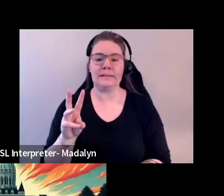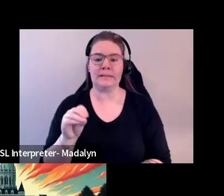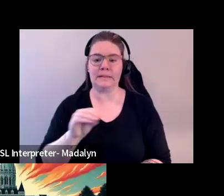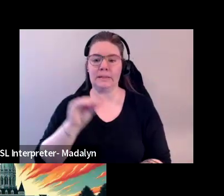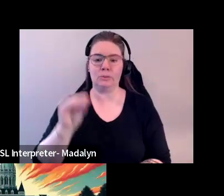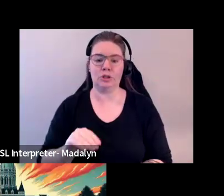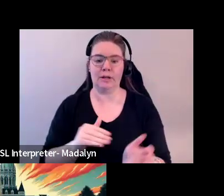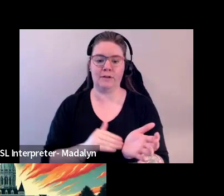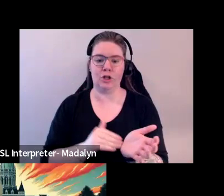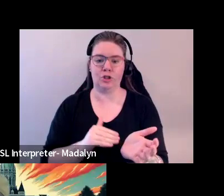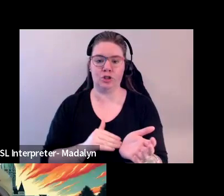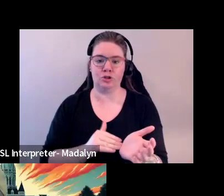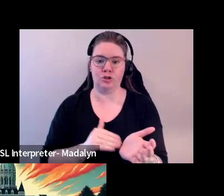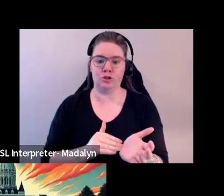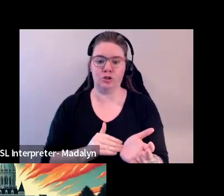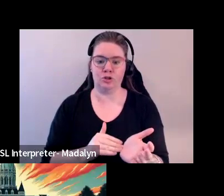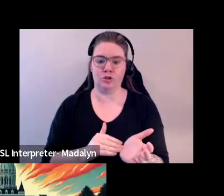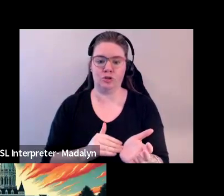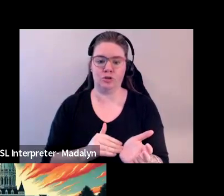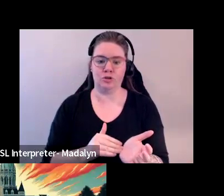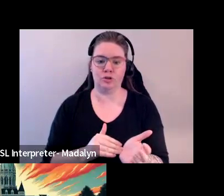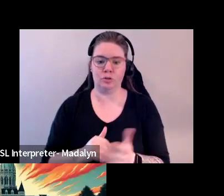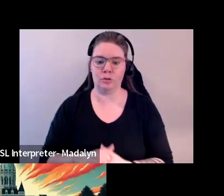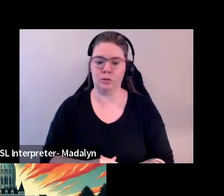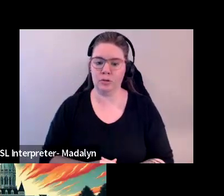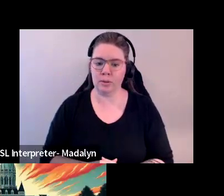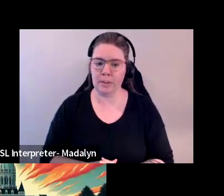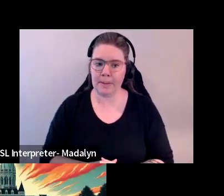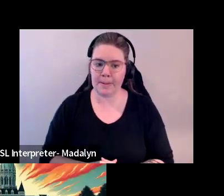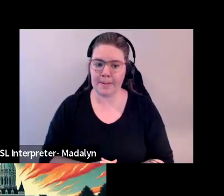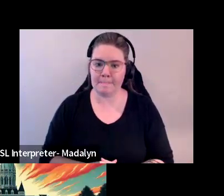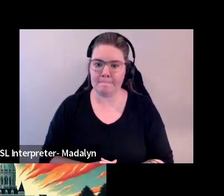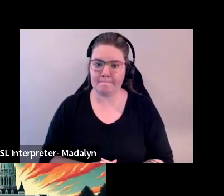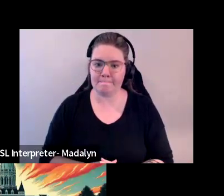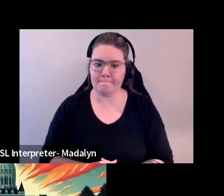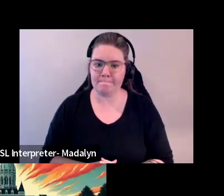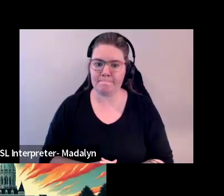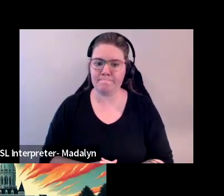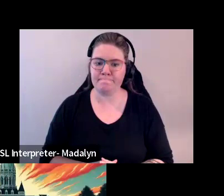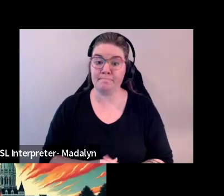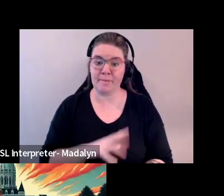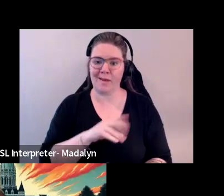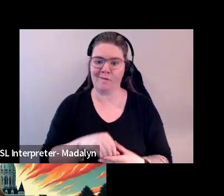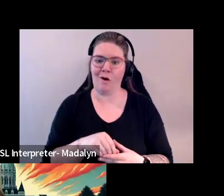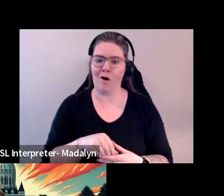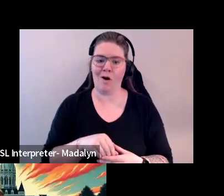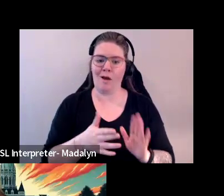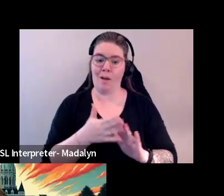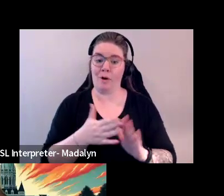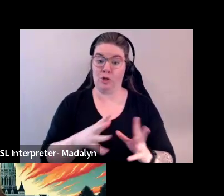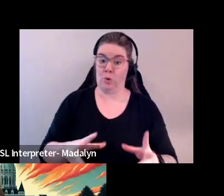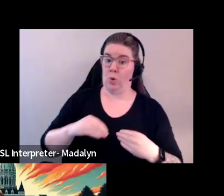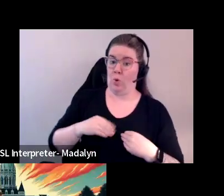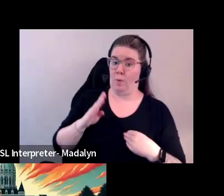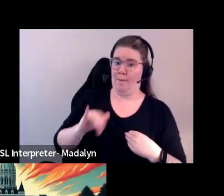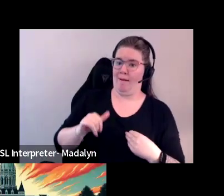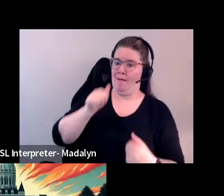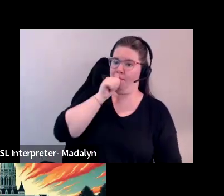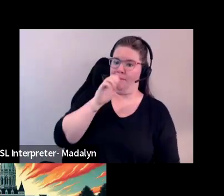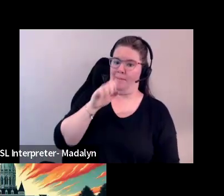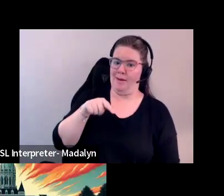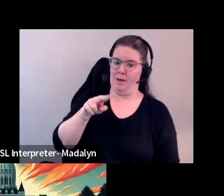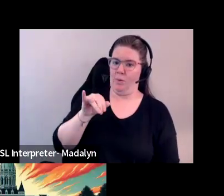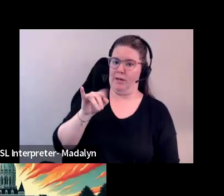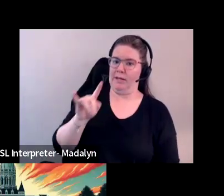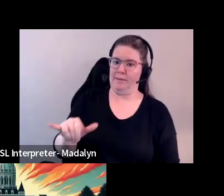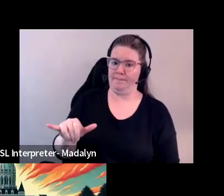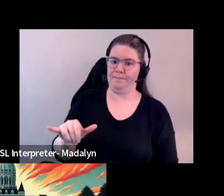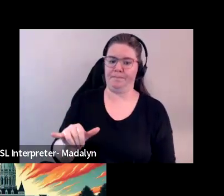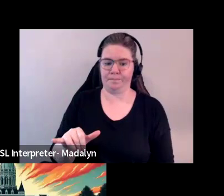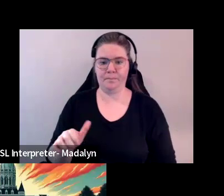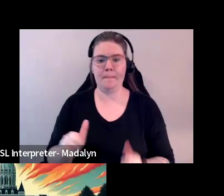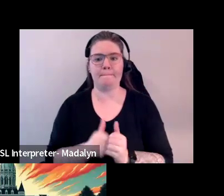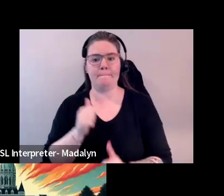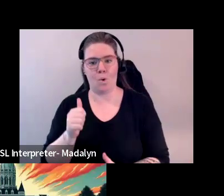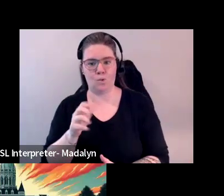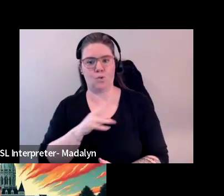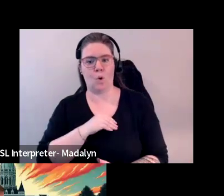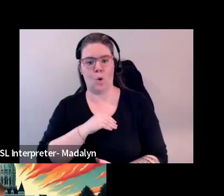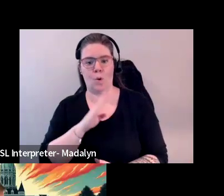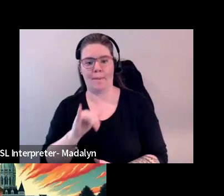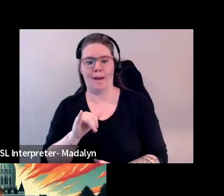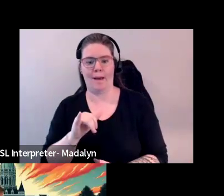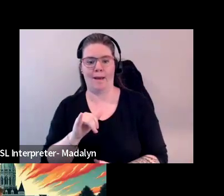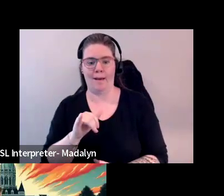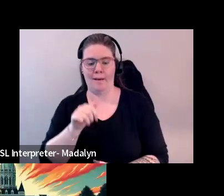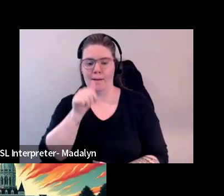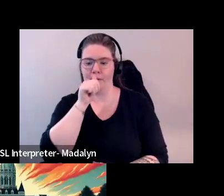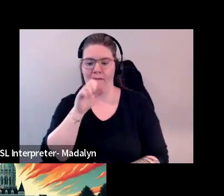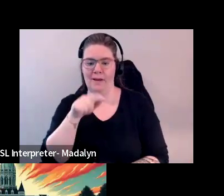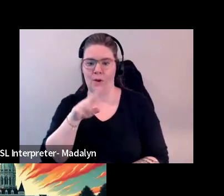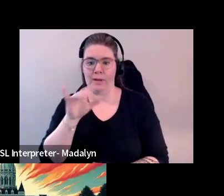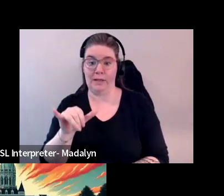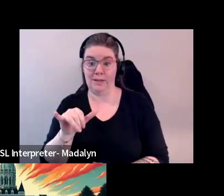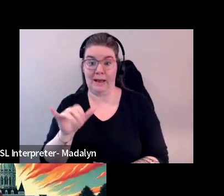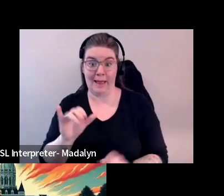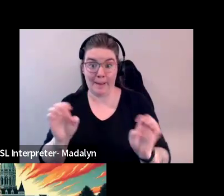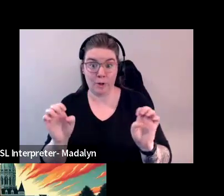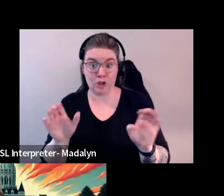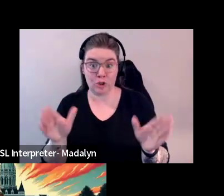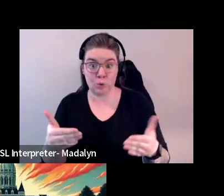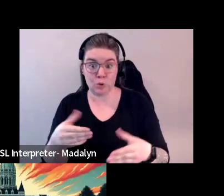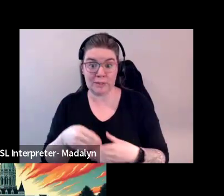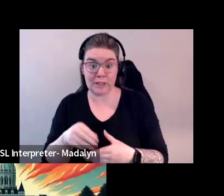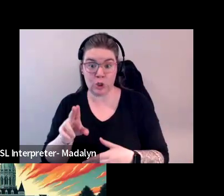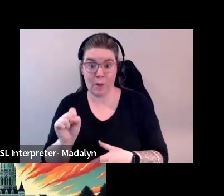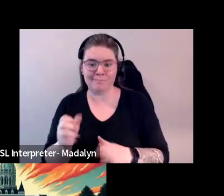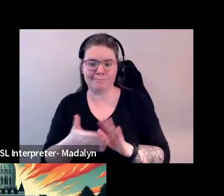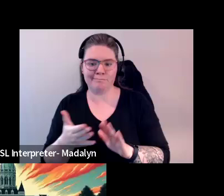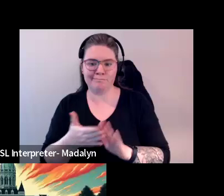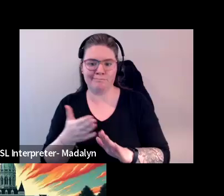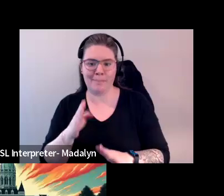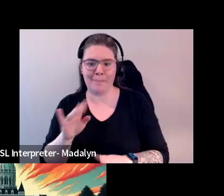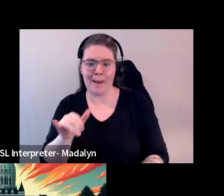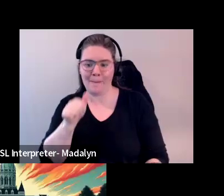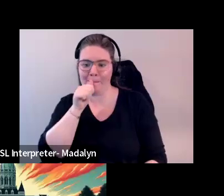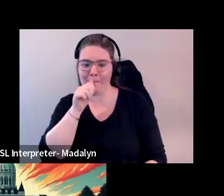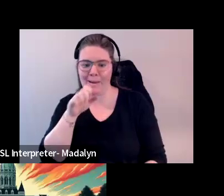Tom Olin: are in one forum operation that is owned by by private equity. A lot of clinics are owned by private equity. Most of your emergency rooms in the United States are run by private equity, and